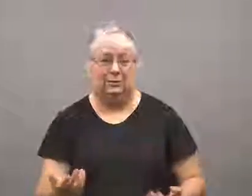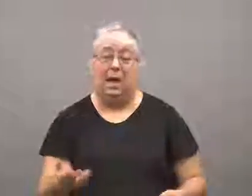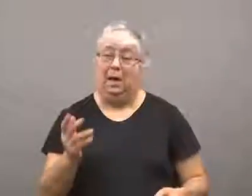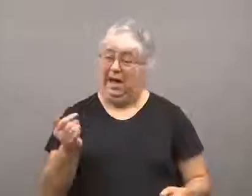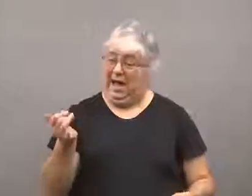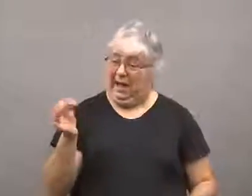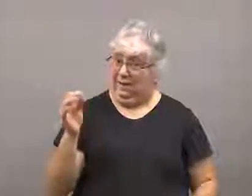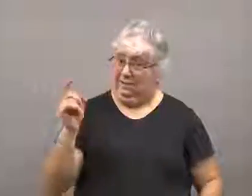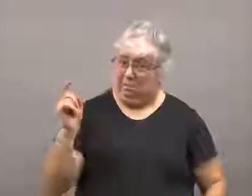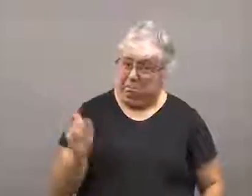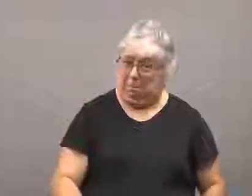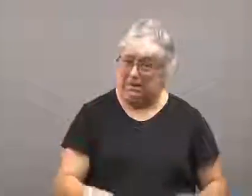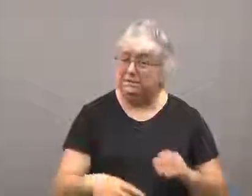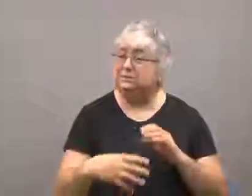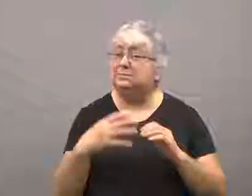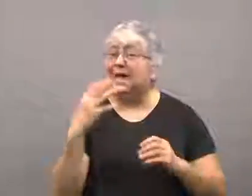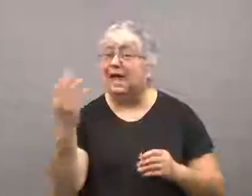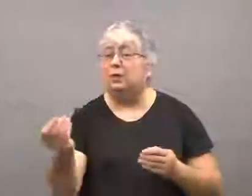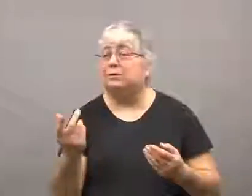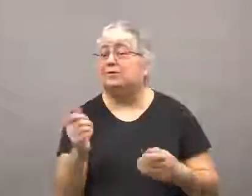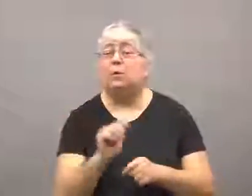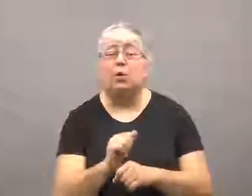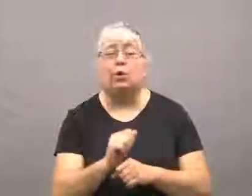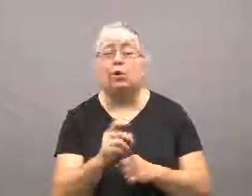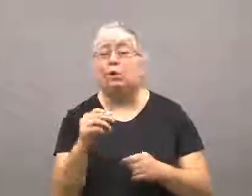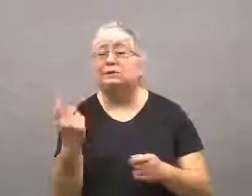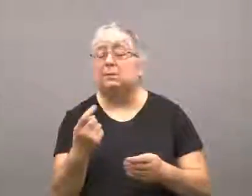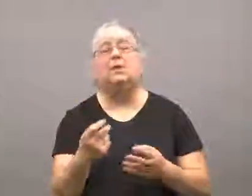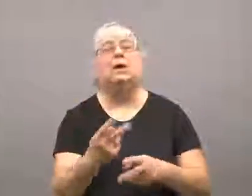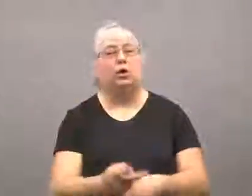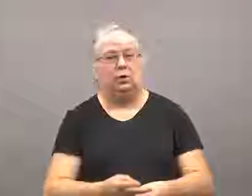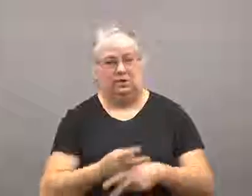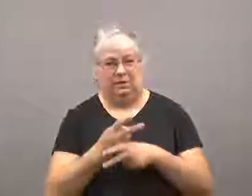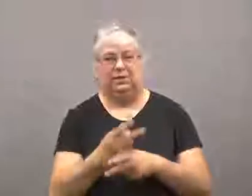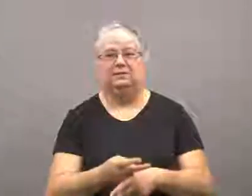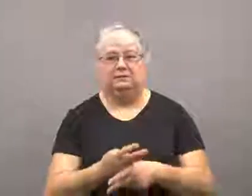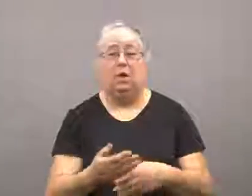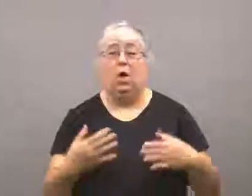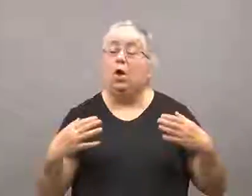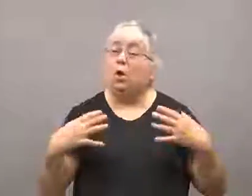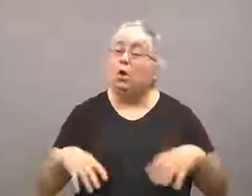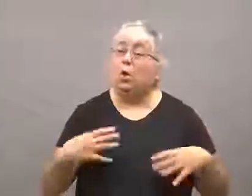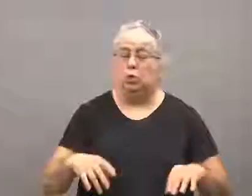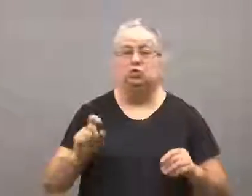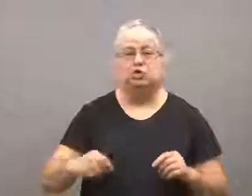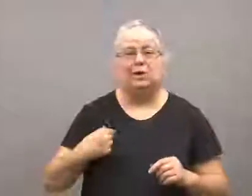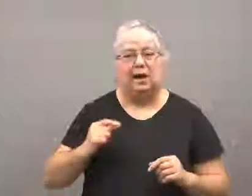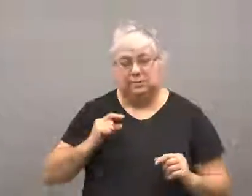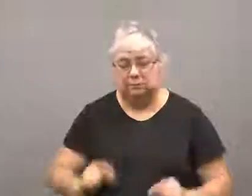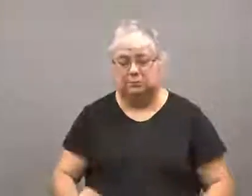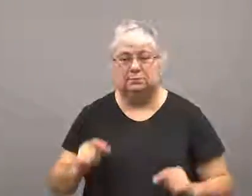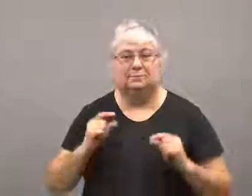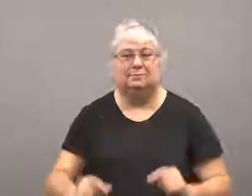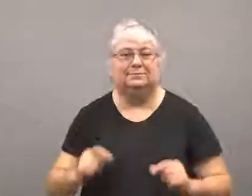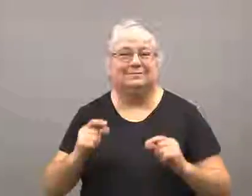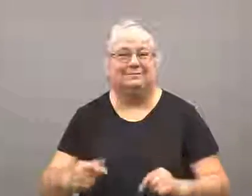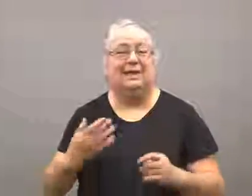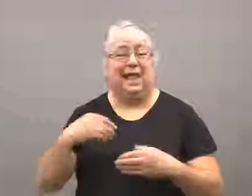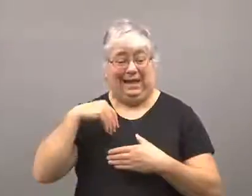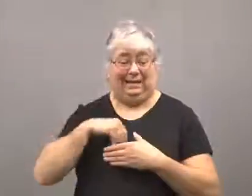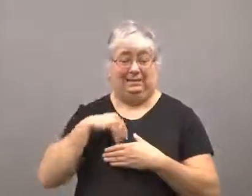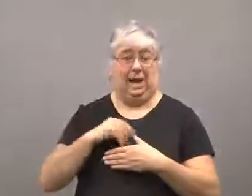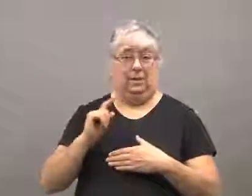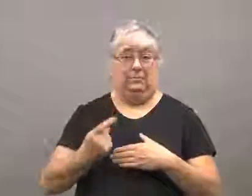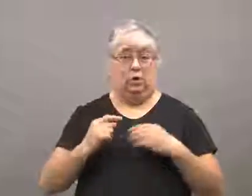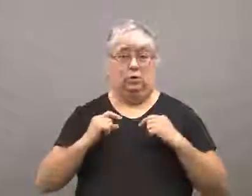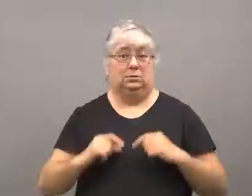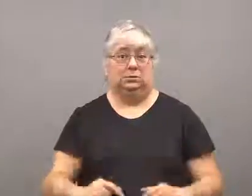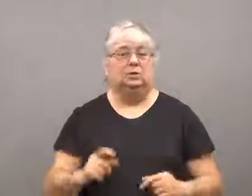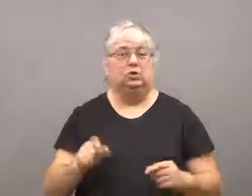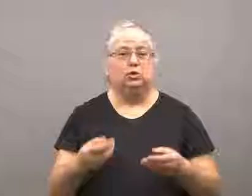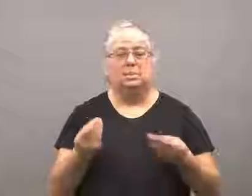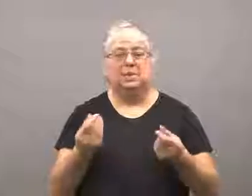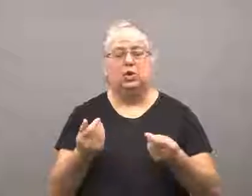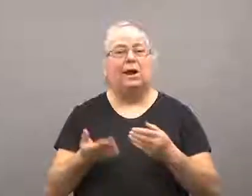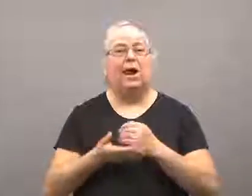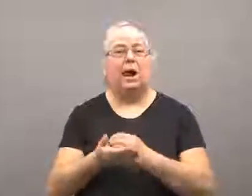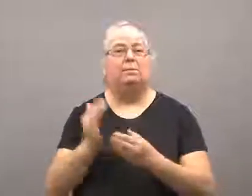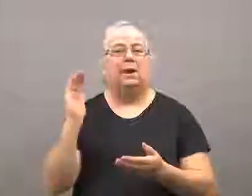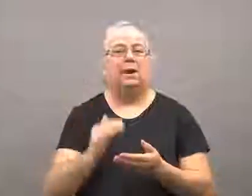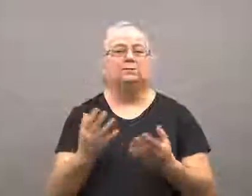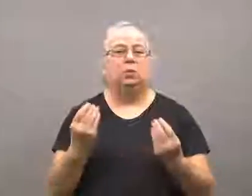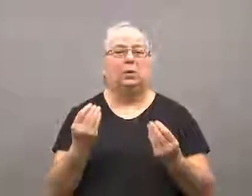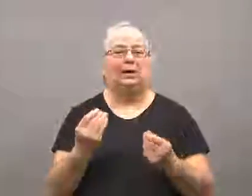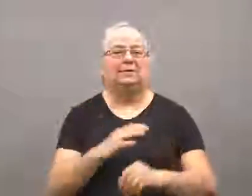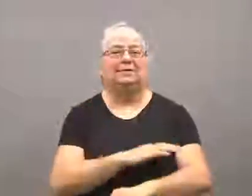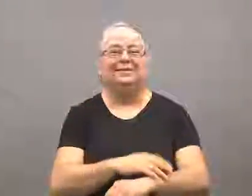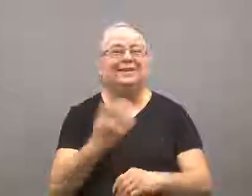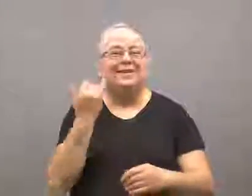If you must go out, be very careful.